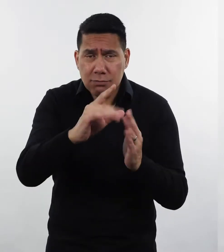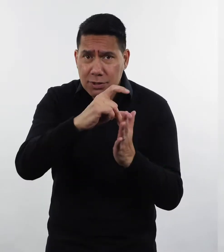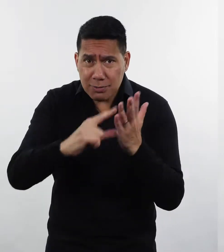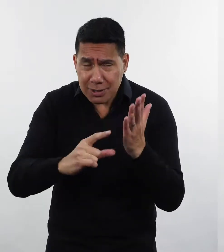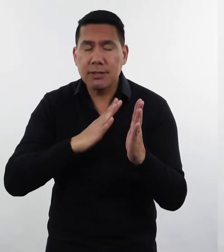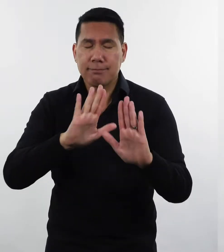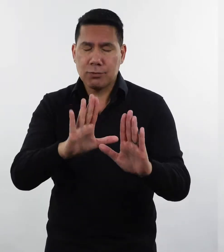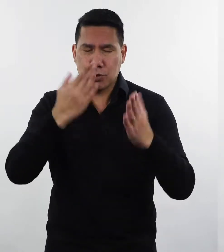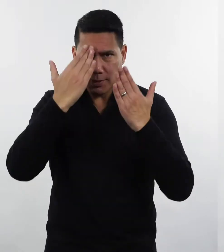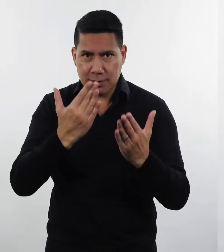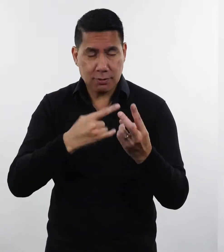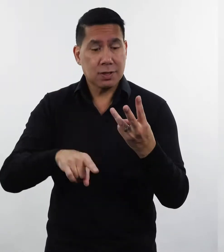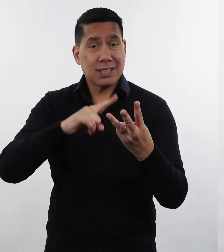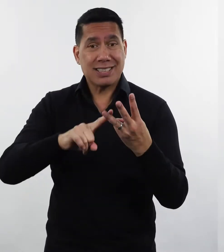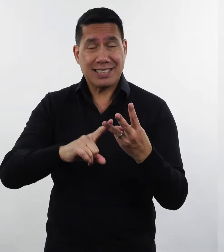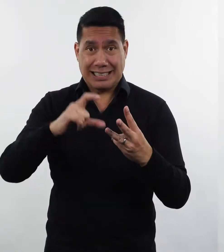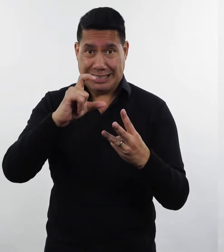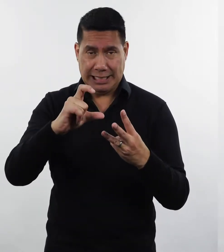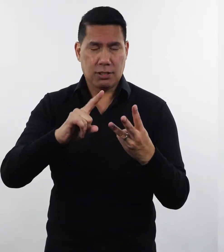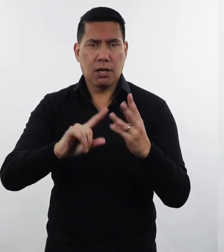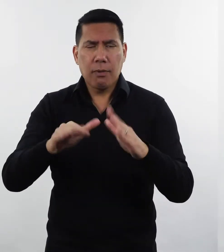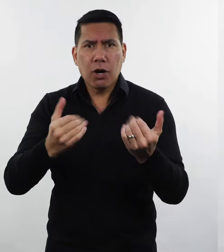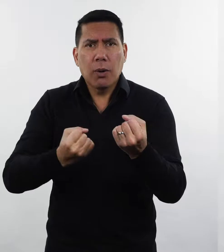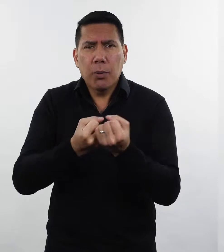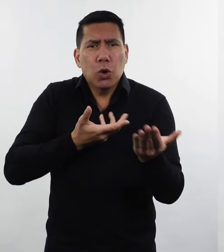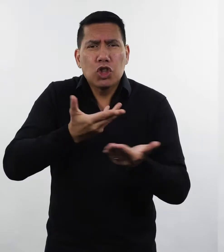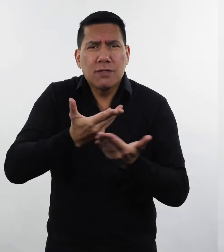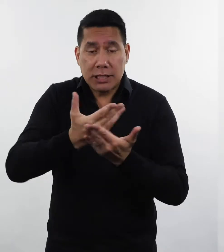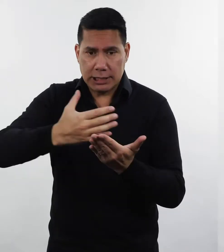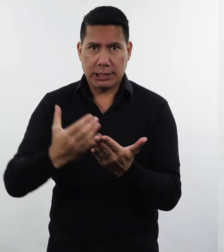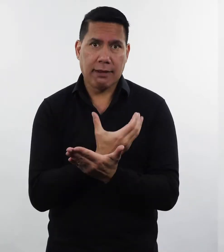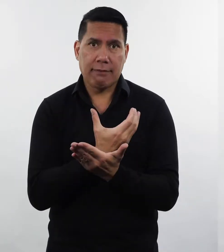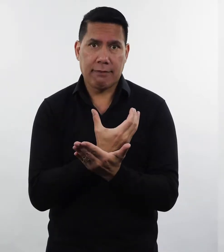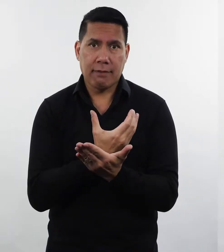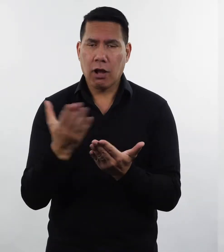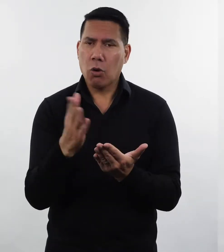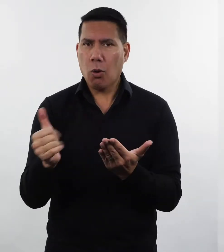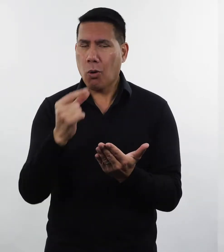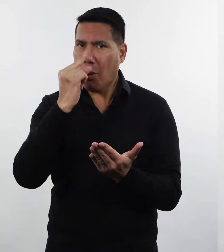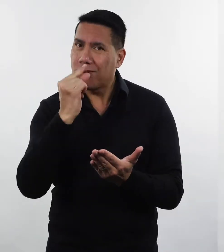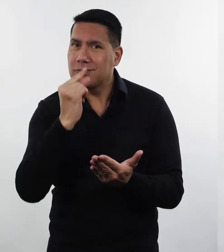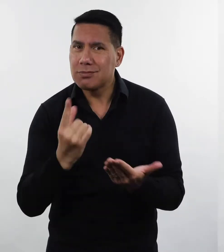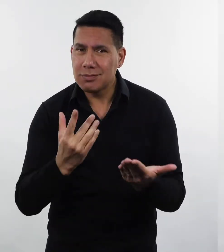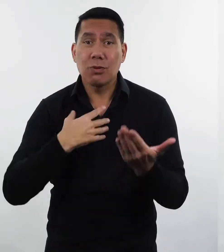(c) provide supports and services in a safe and competent manner, with care and skill;